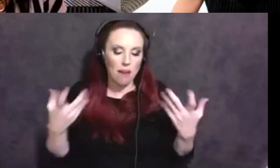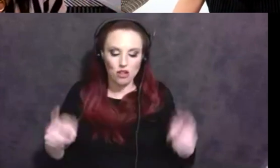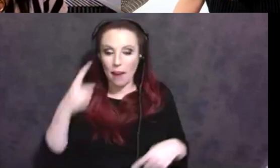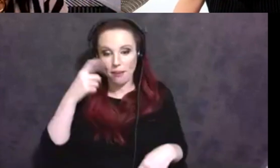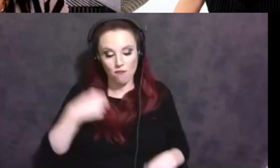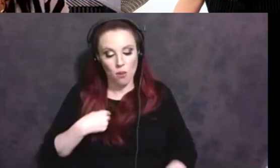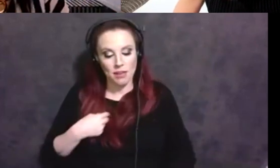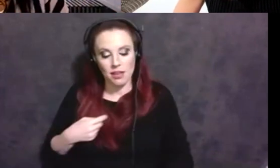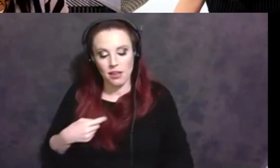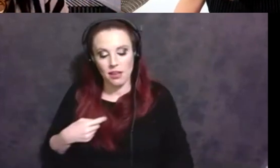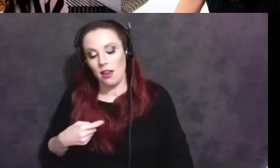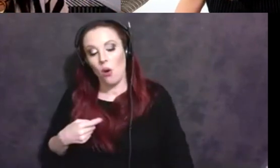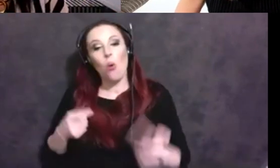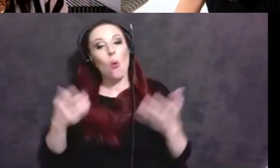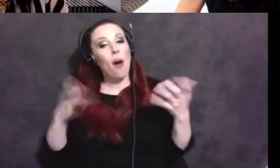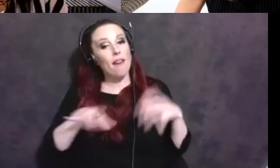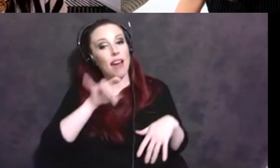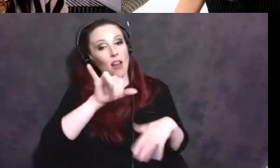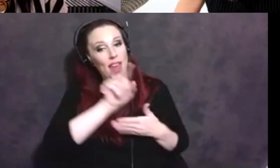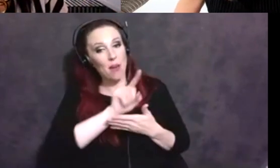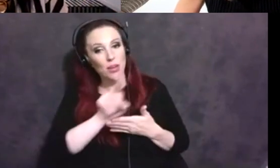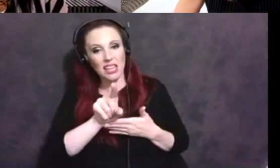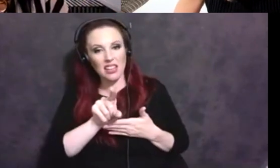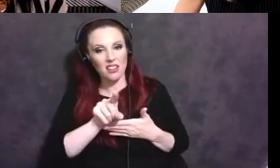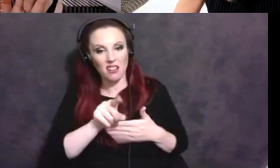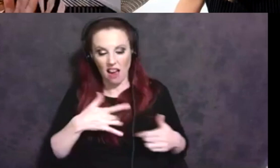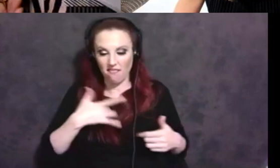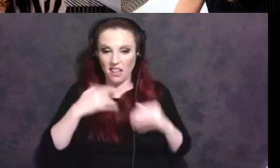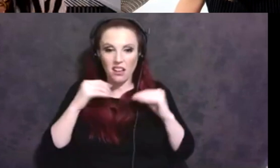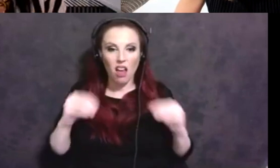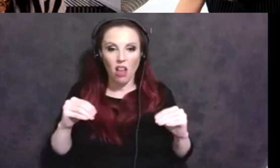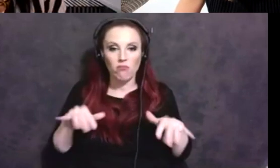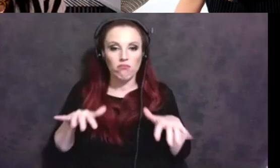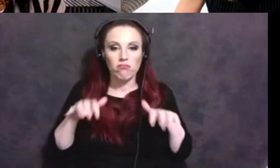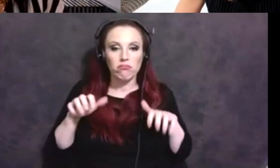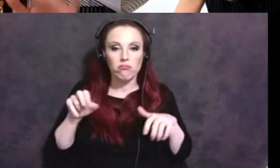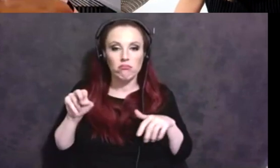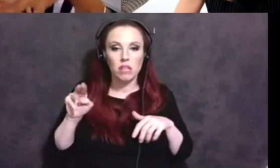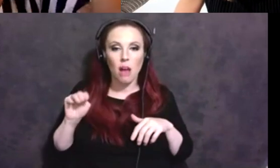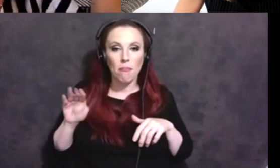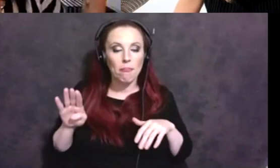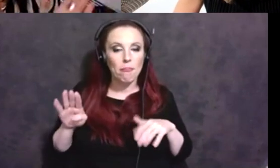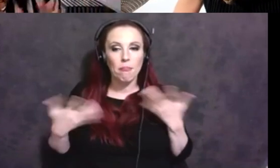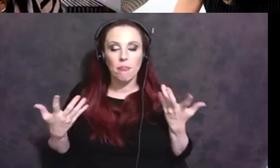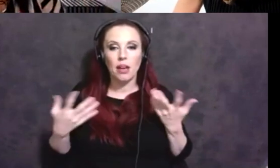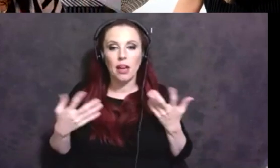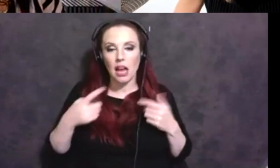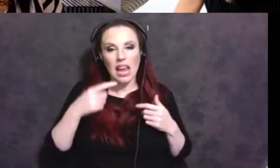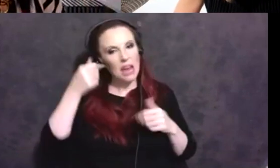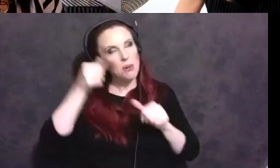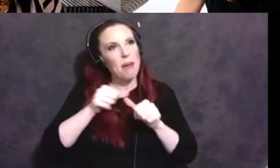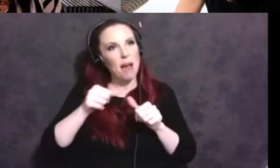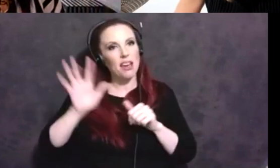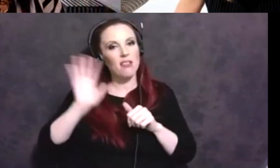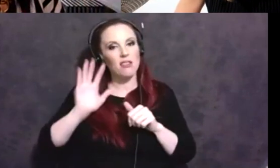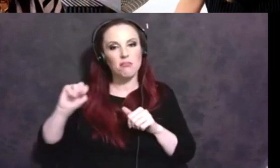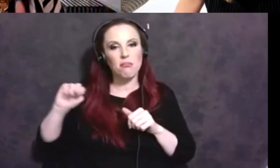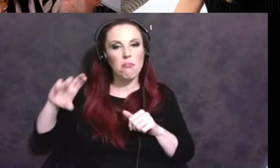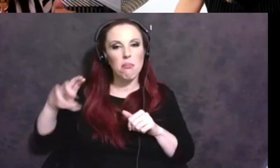felt my racial trauma activated. I do diversity and equity inclusion work so it was challenging.